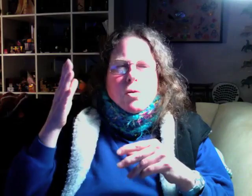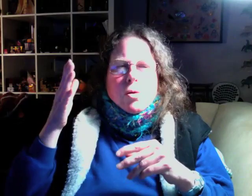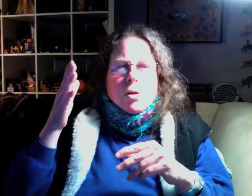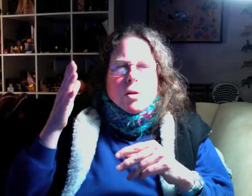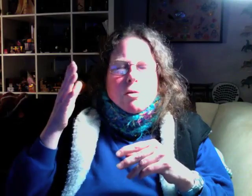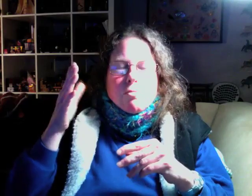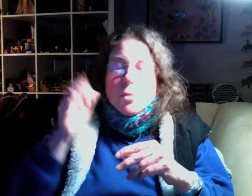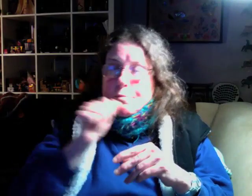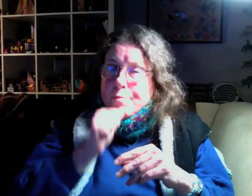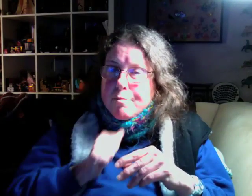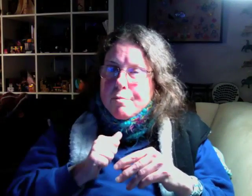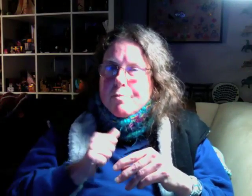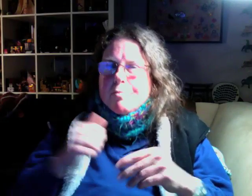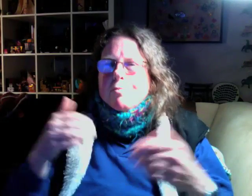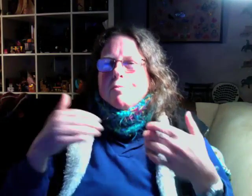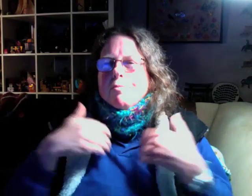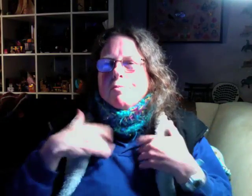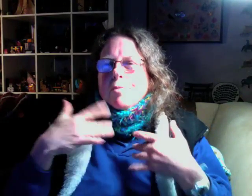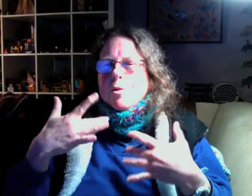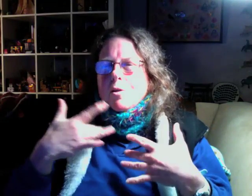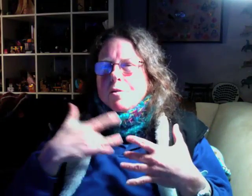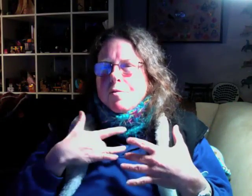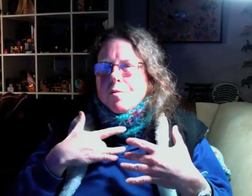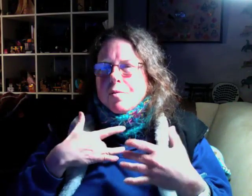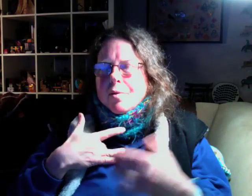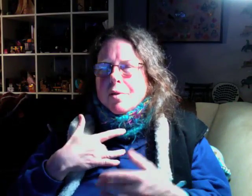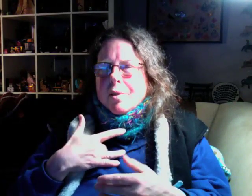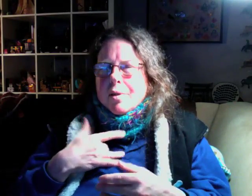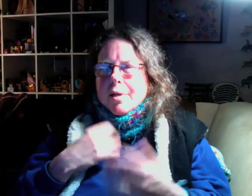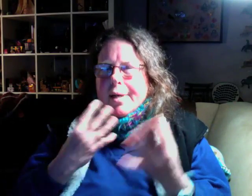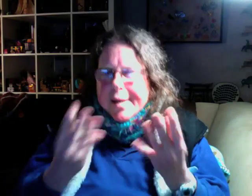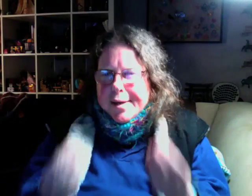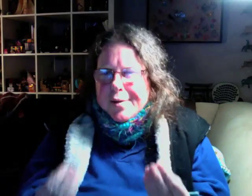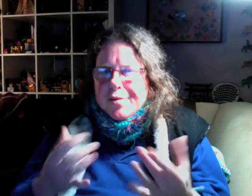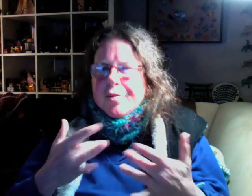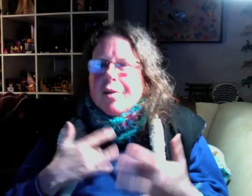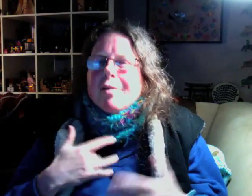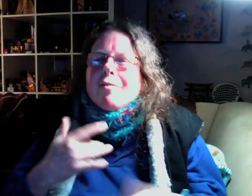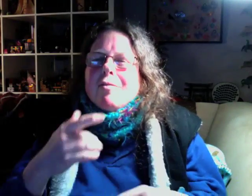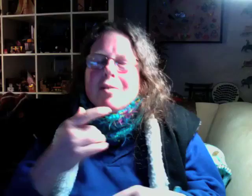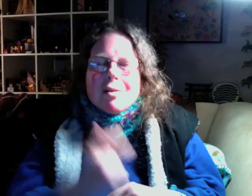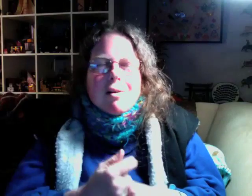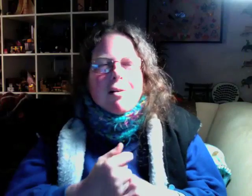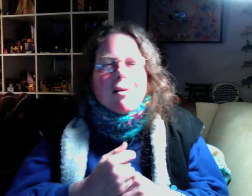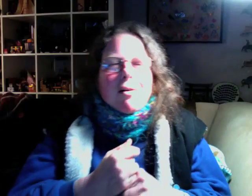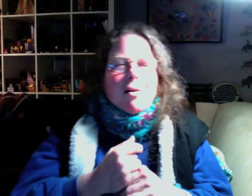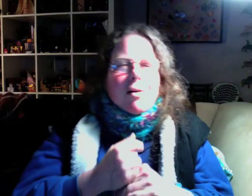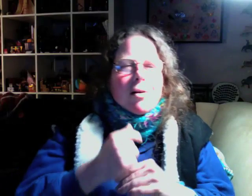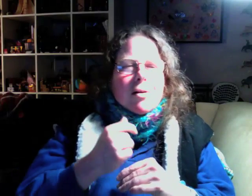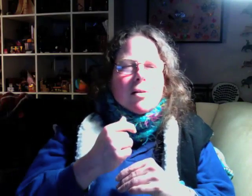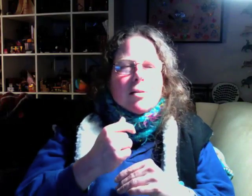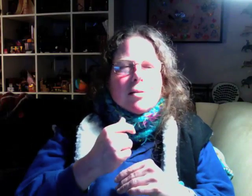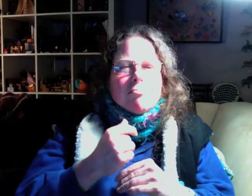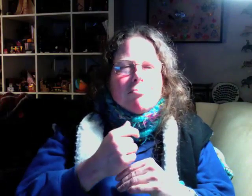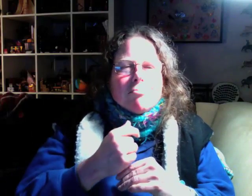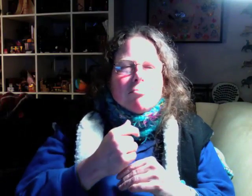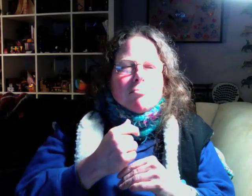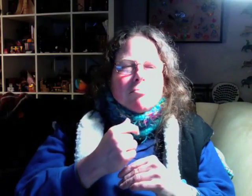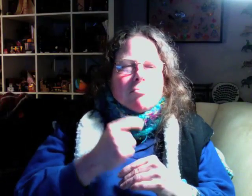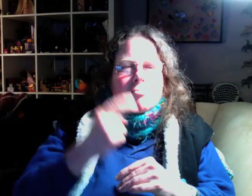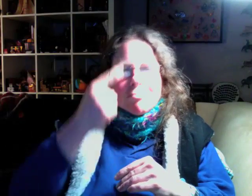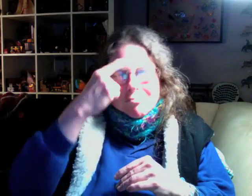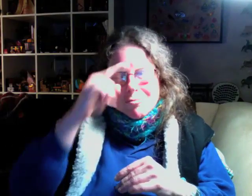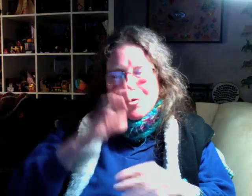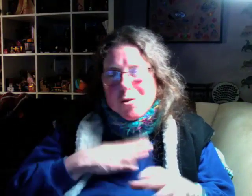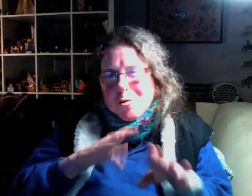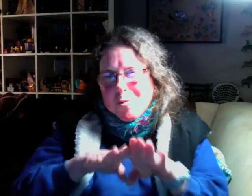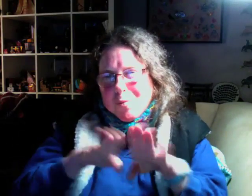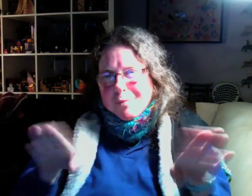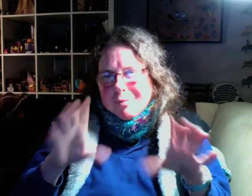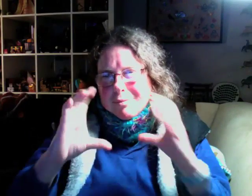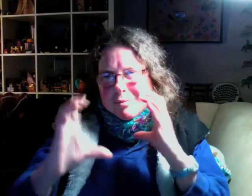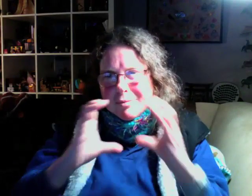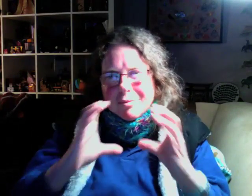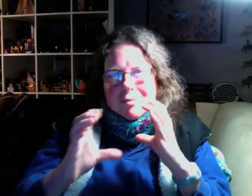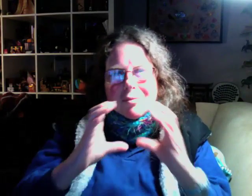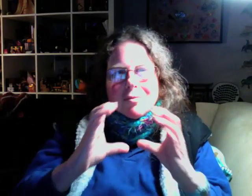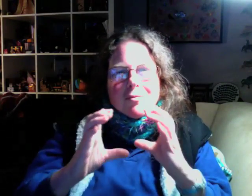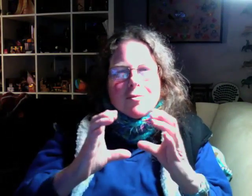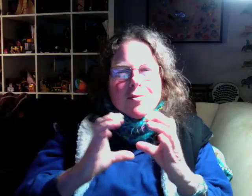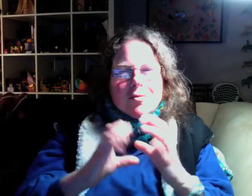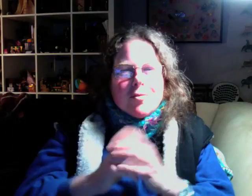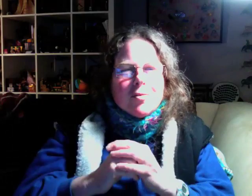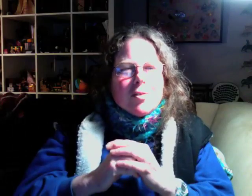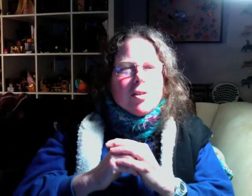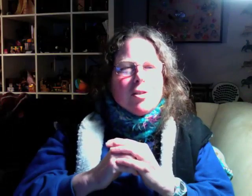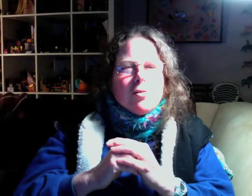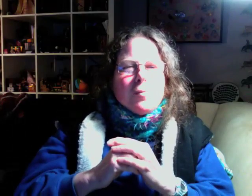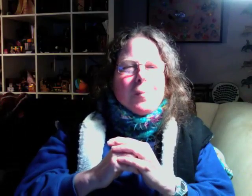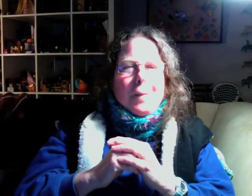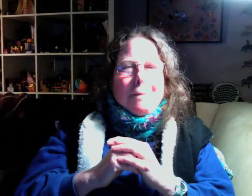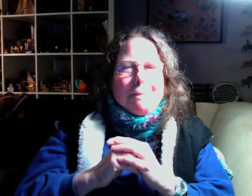people who use ASL, who will be patient and have compassion for my level of communication